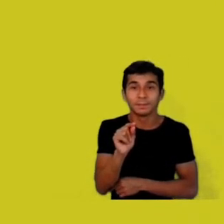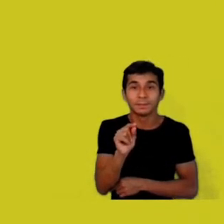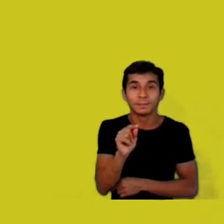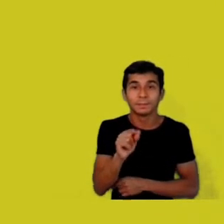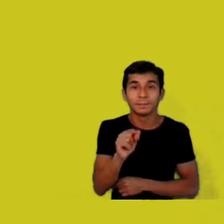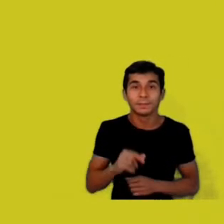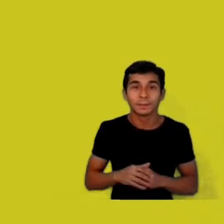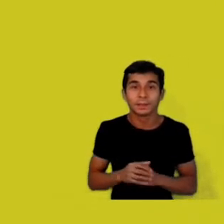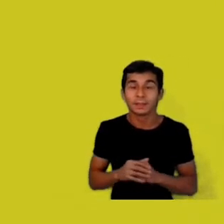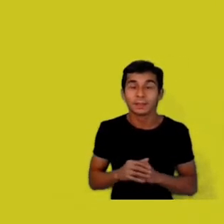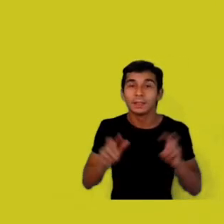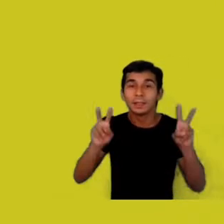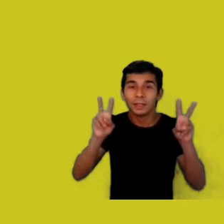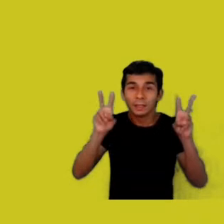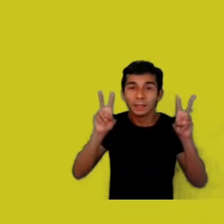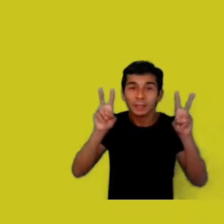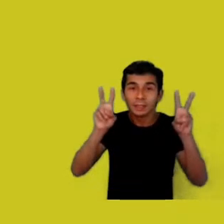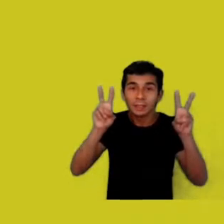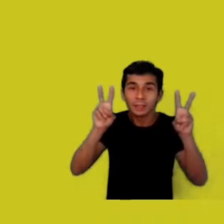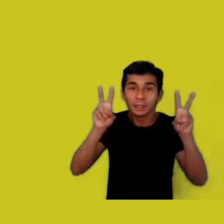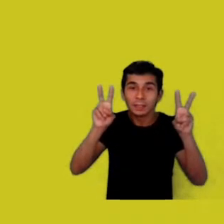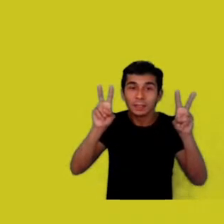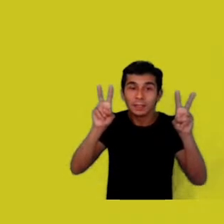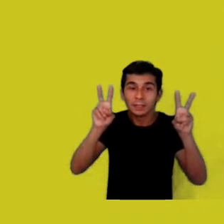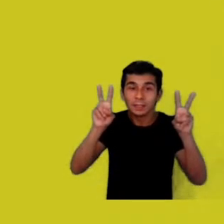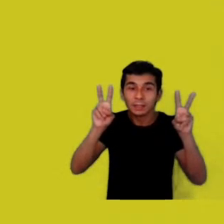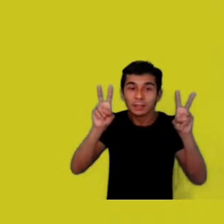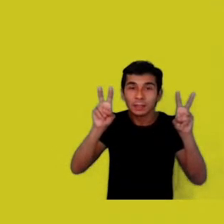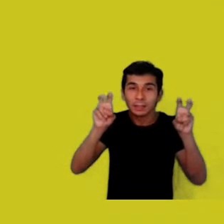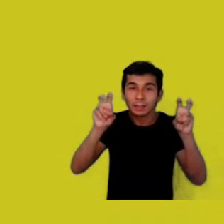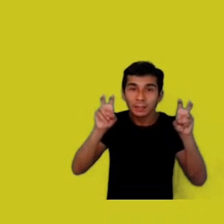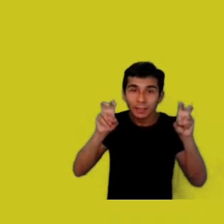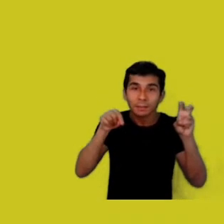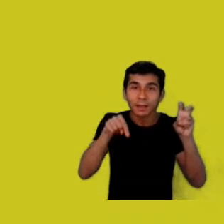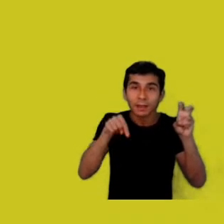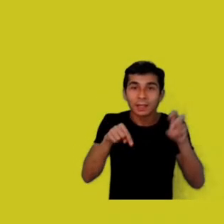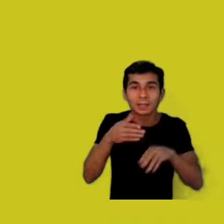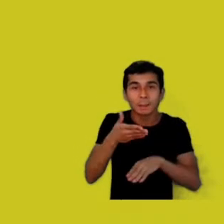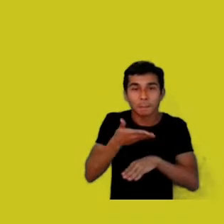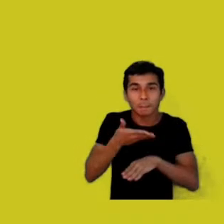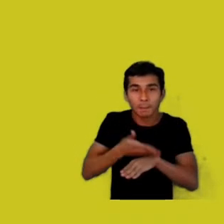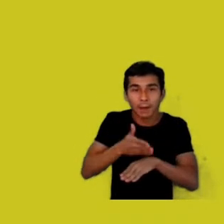this kind of ascesis that we can do